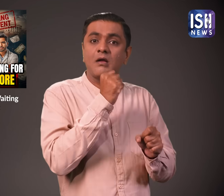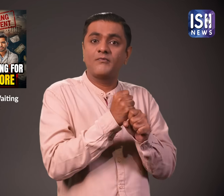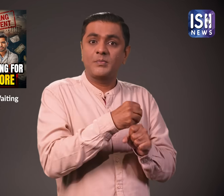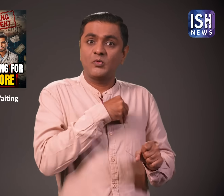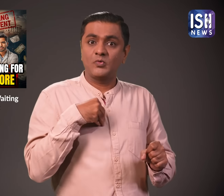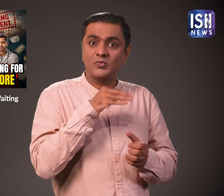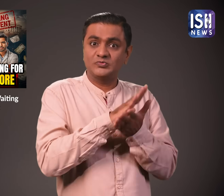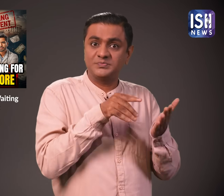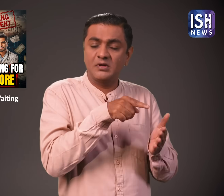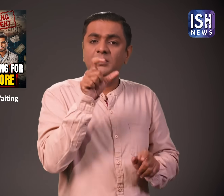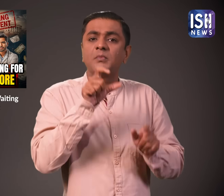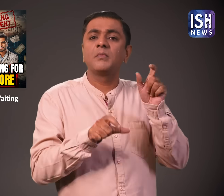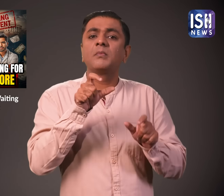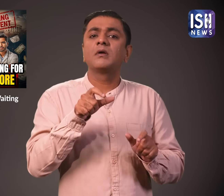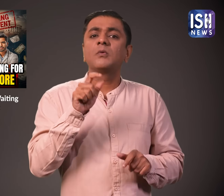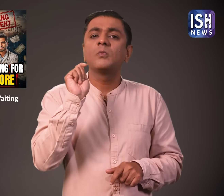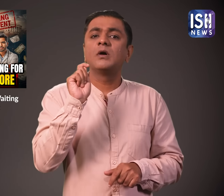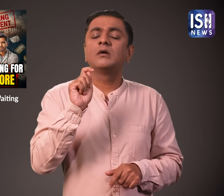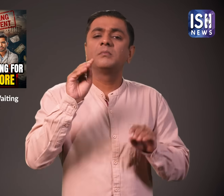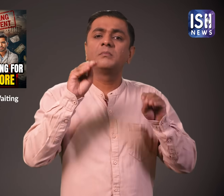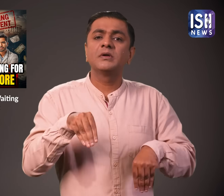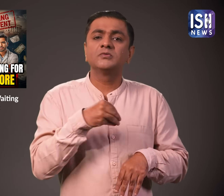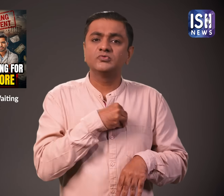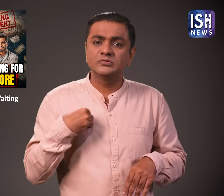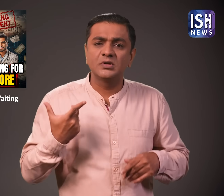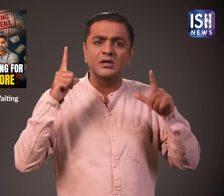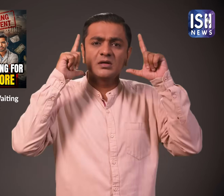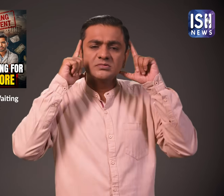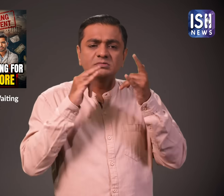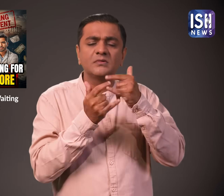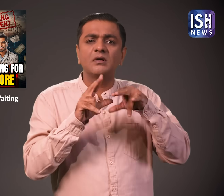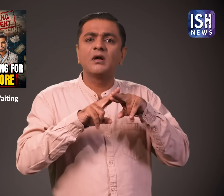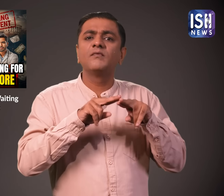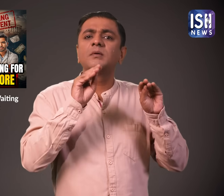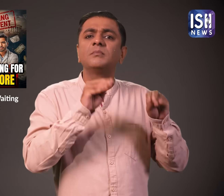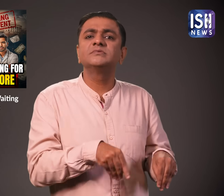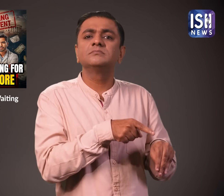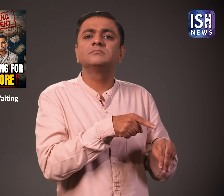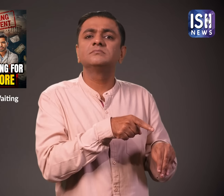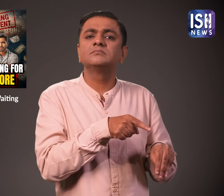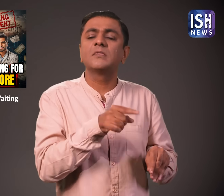Government hospitals are understaffed - doctors, nurses, staff, etc. ,